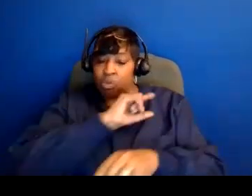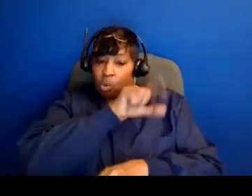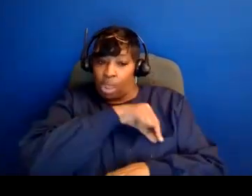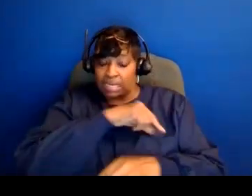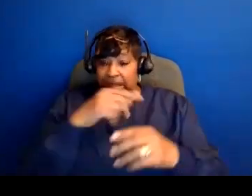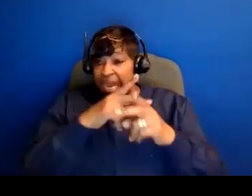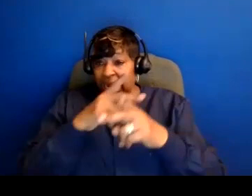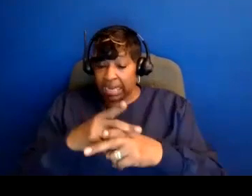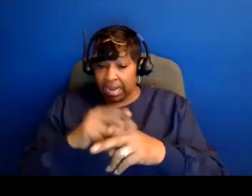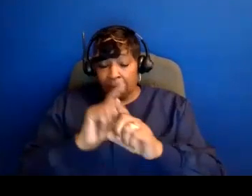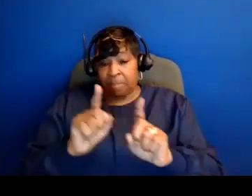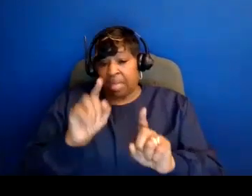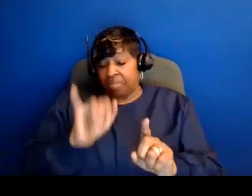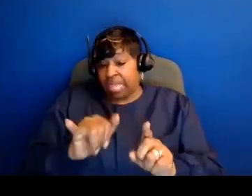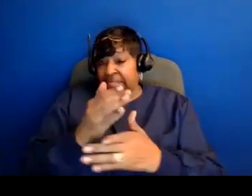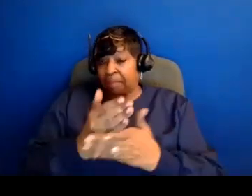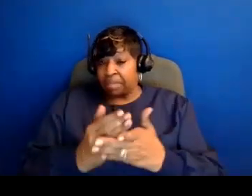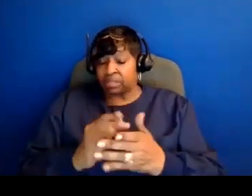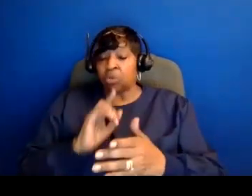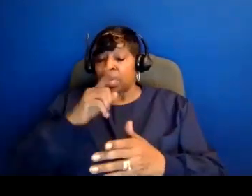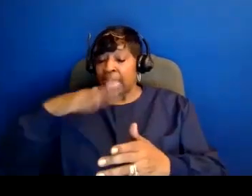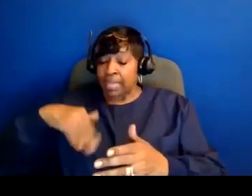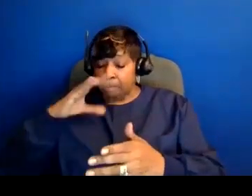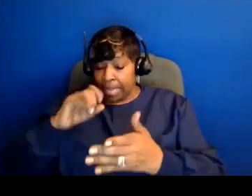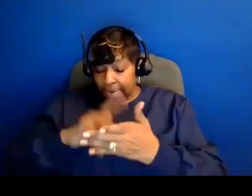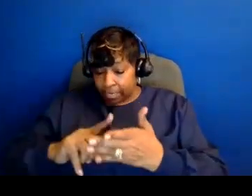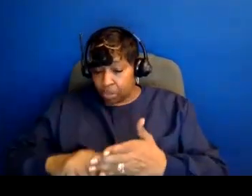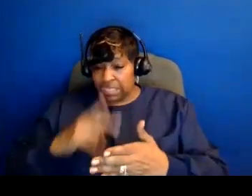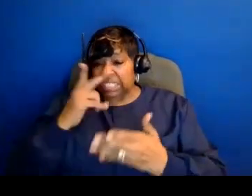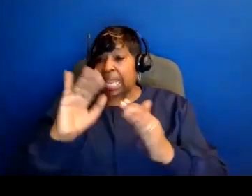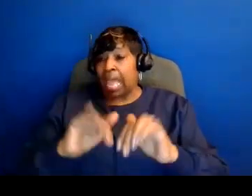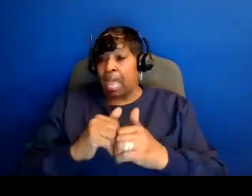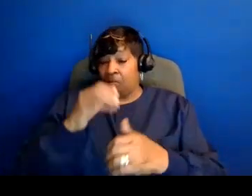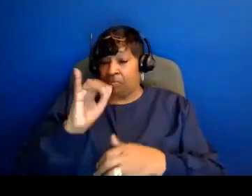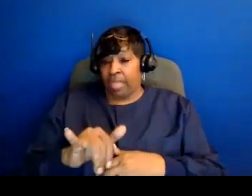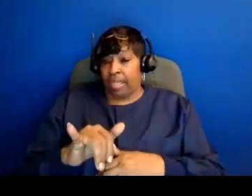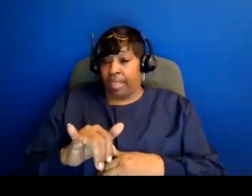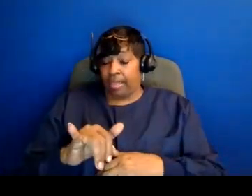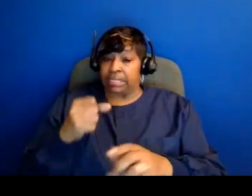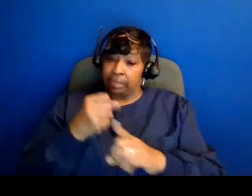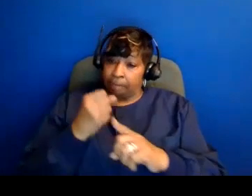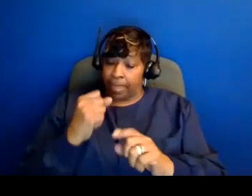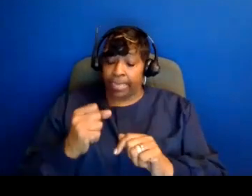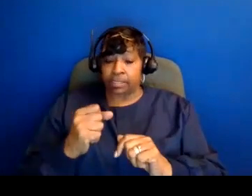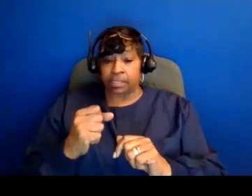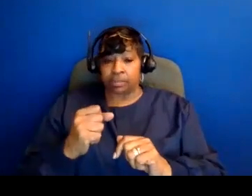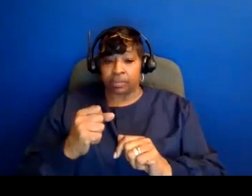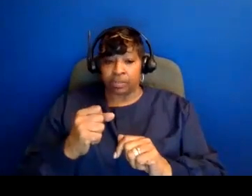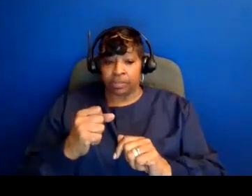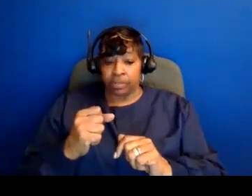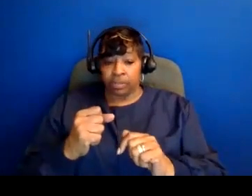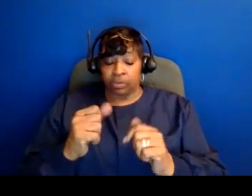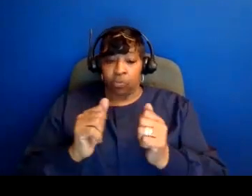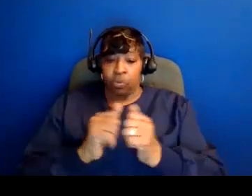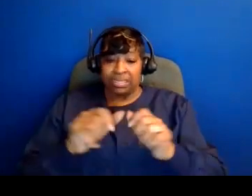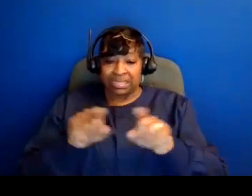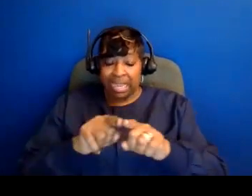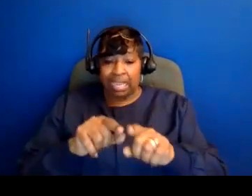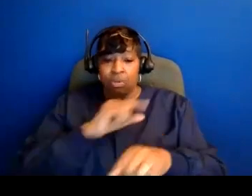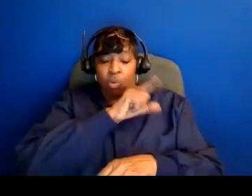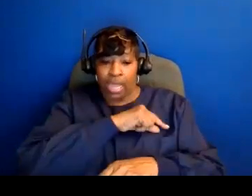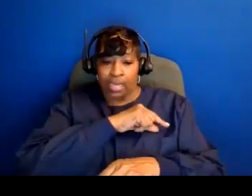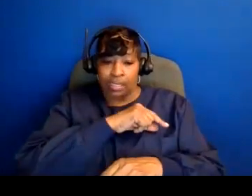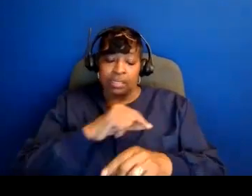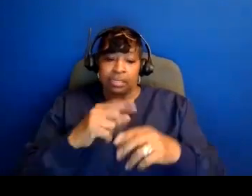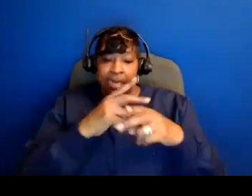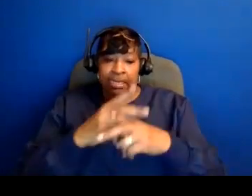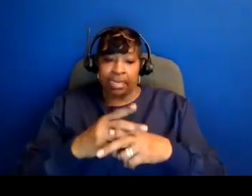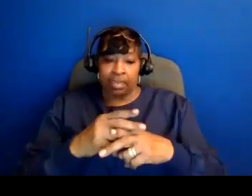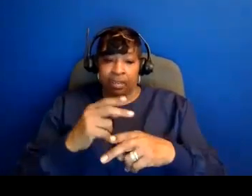lauravanpuymbrouck: So most healthcare providers believe that they think about people with disabilities the same as how they think about people who are non-disabled and likely think